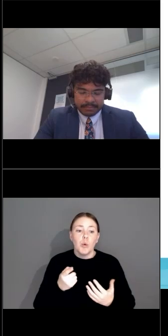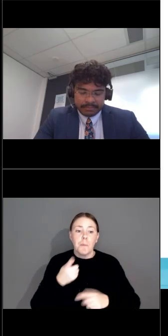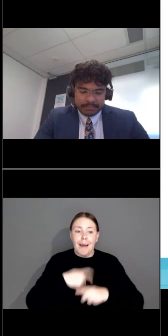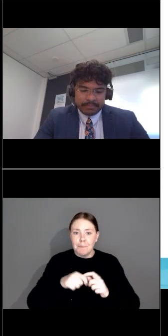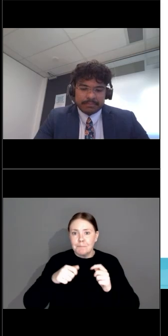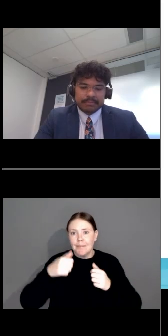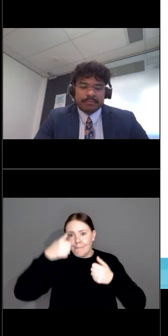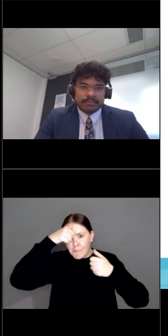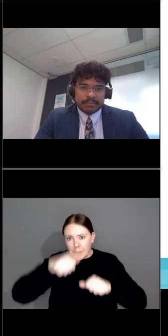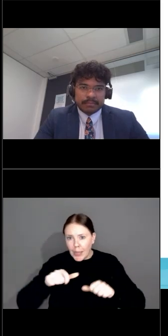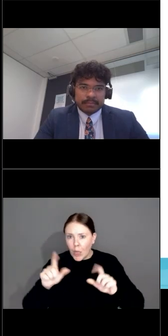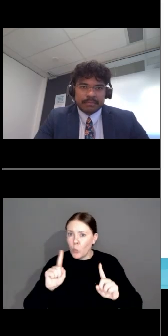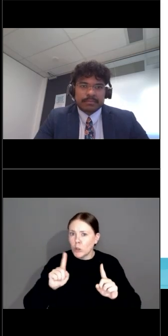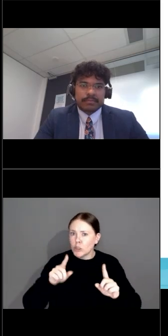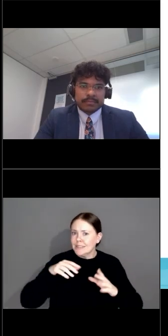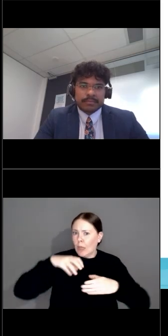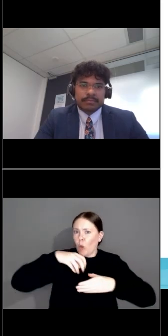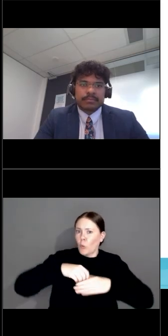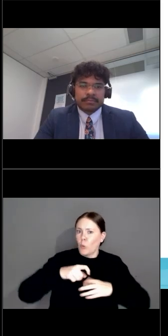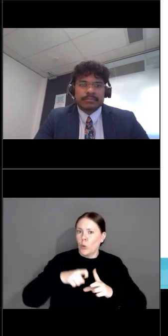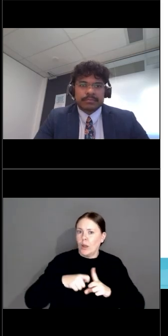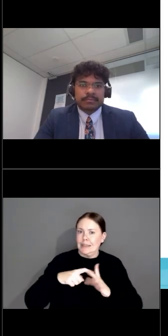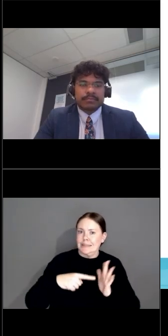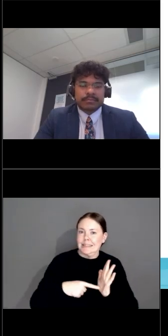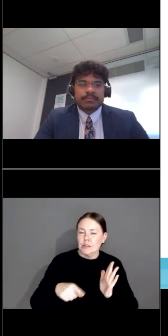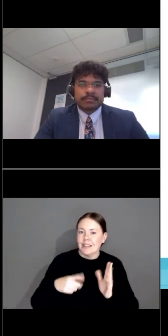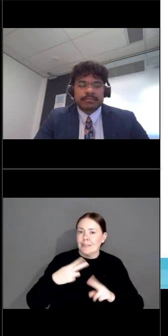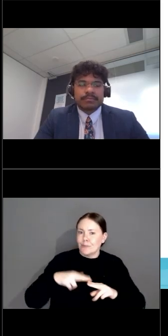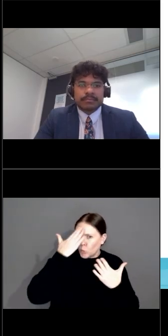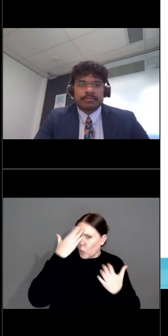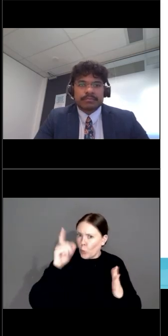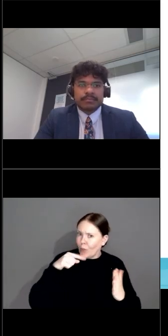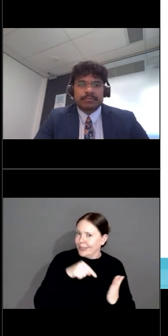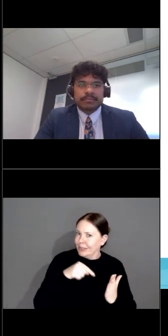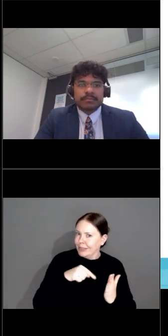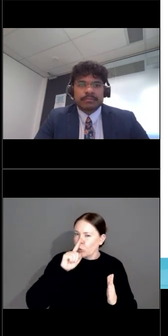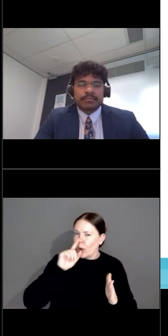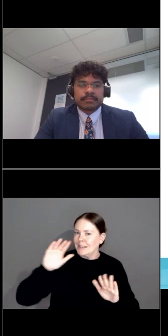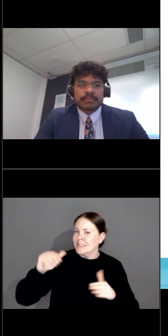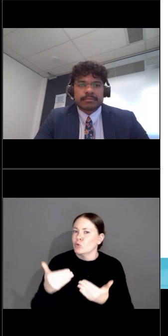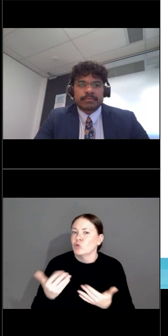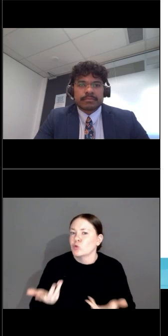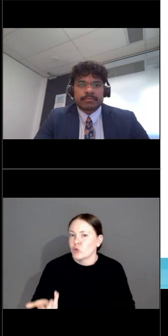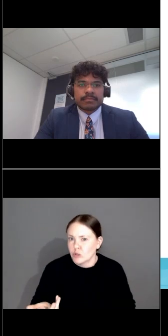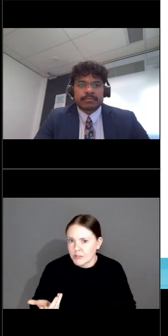know how to introduce it yeah it's purely that in a nutshell you can see it you can read it but